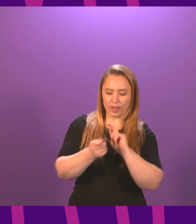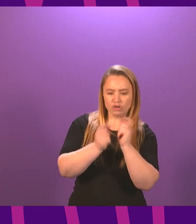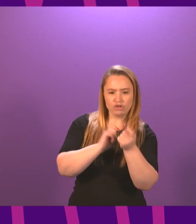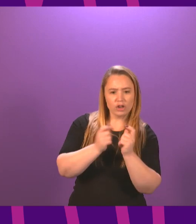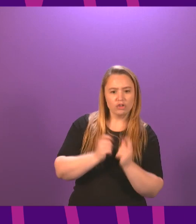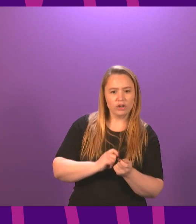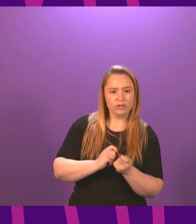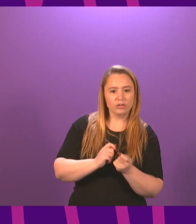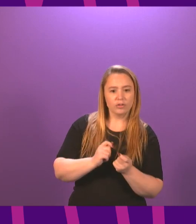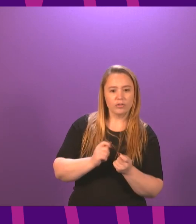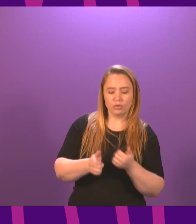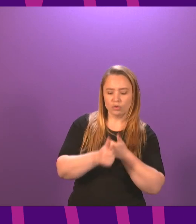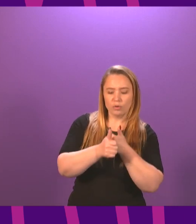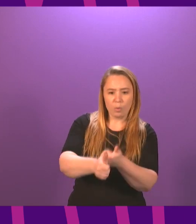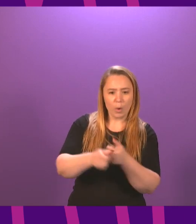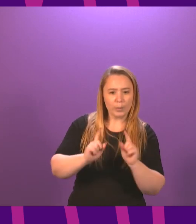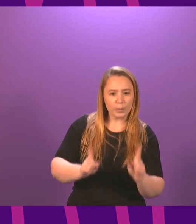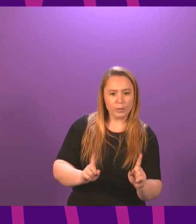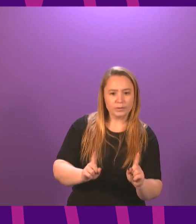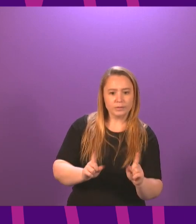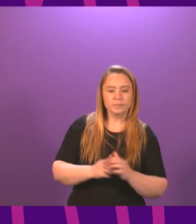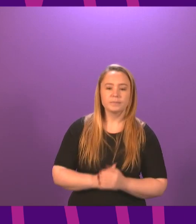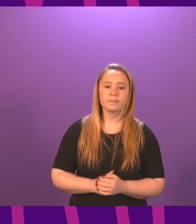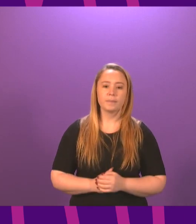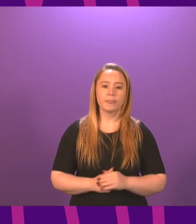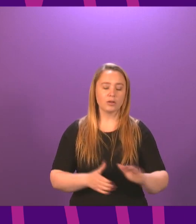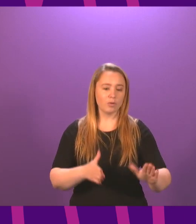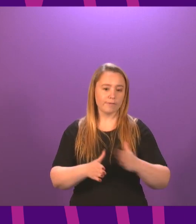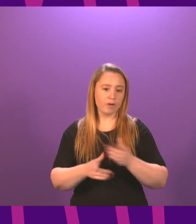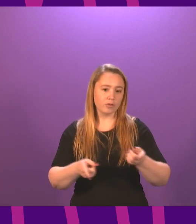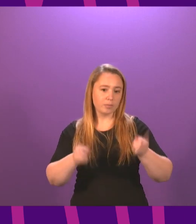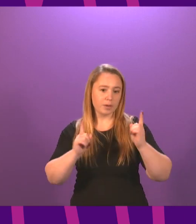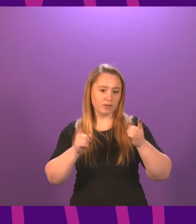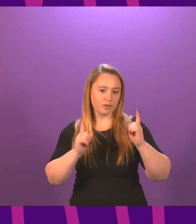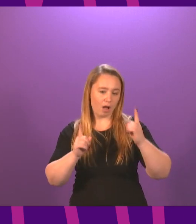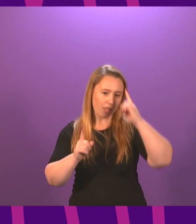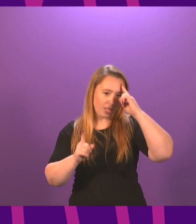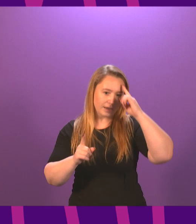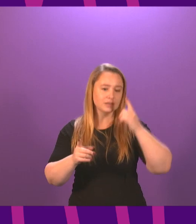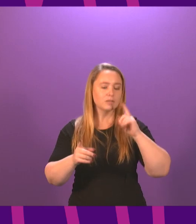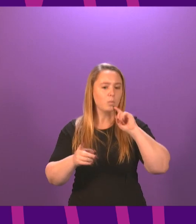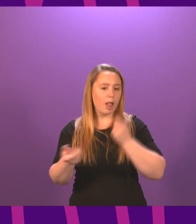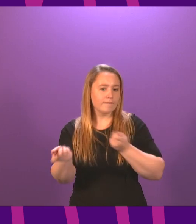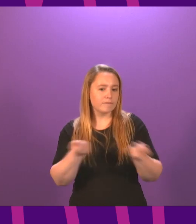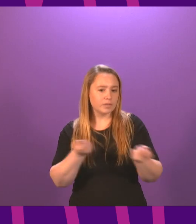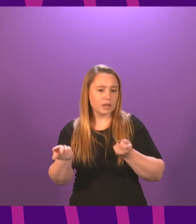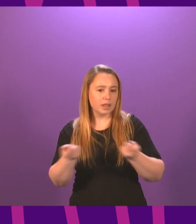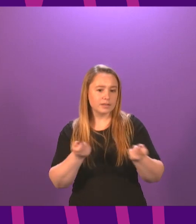to the Scottish Government support are and explain how she believes that those changes